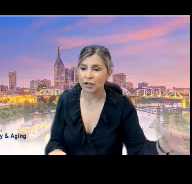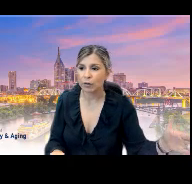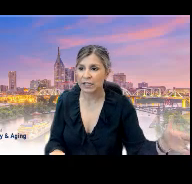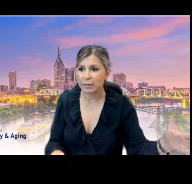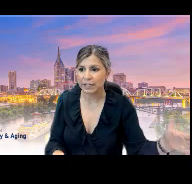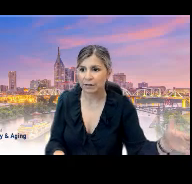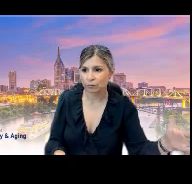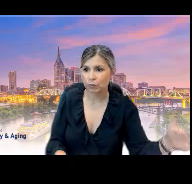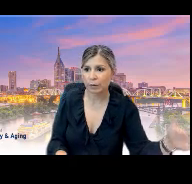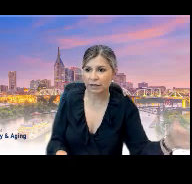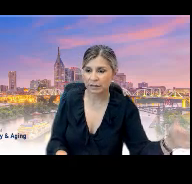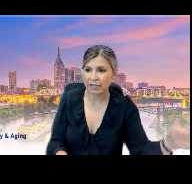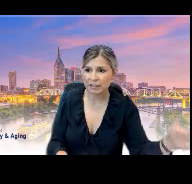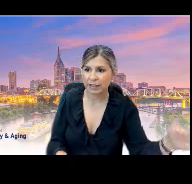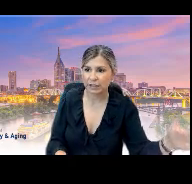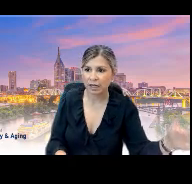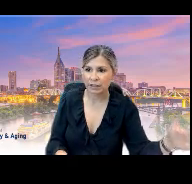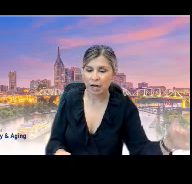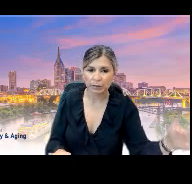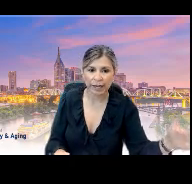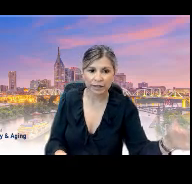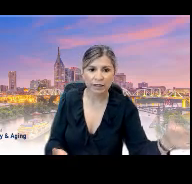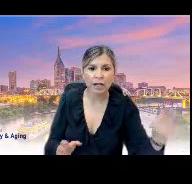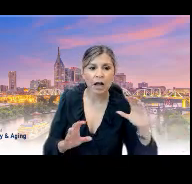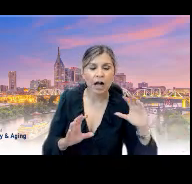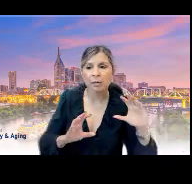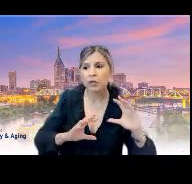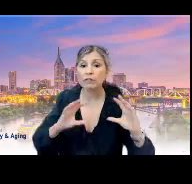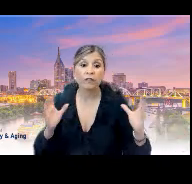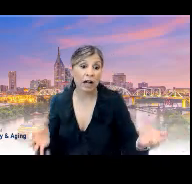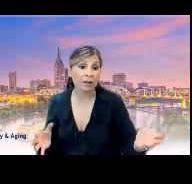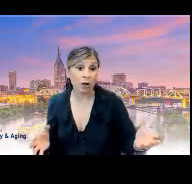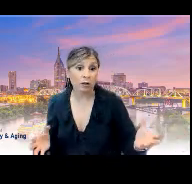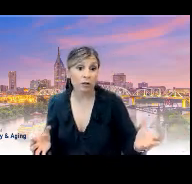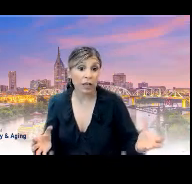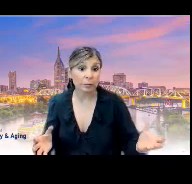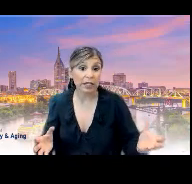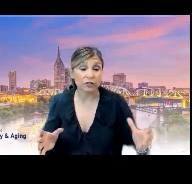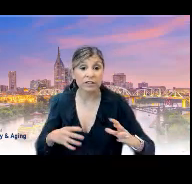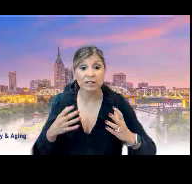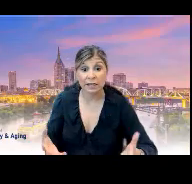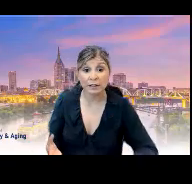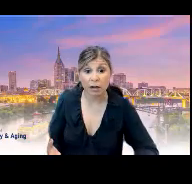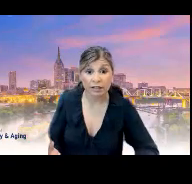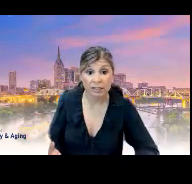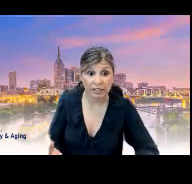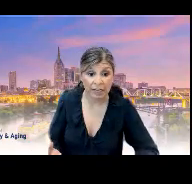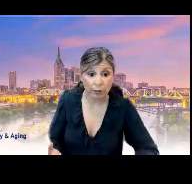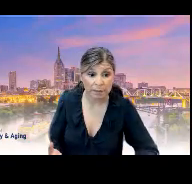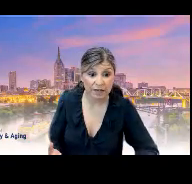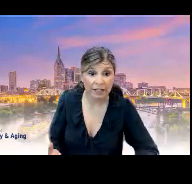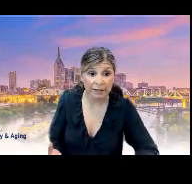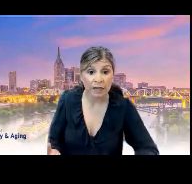I know we like to make it, we might like to make it complicated. You can find all of those applications linked on the DDA website.